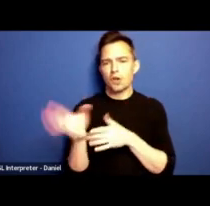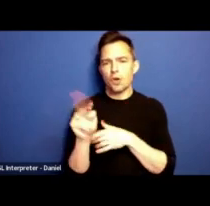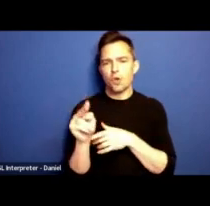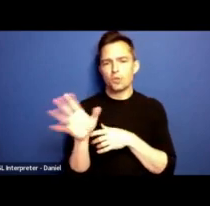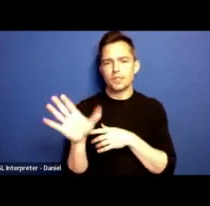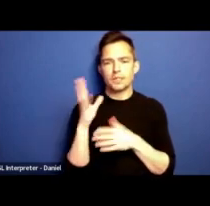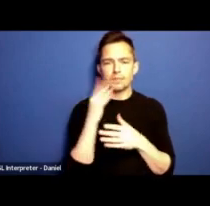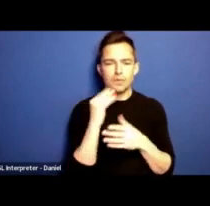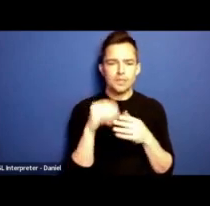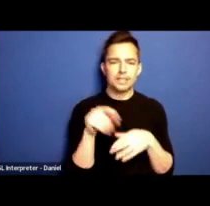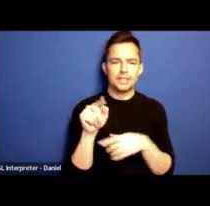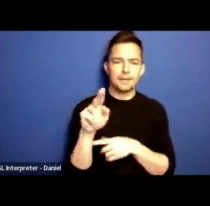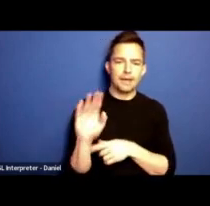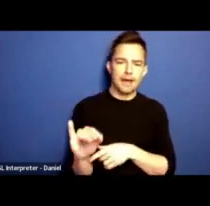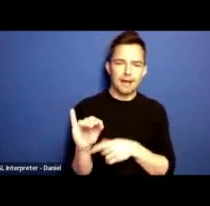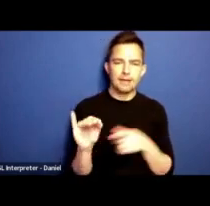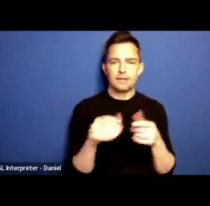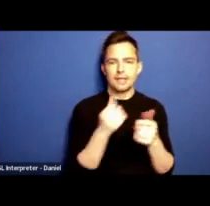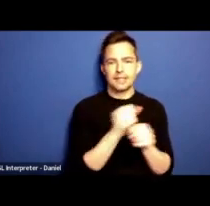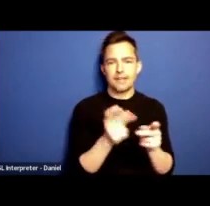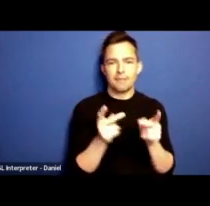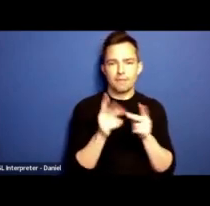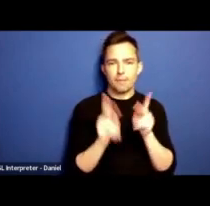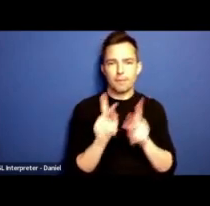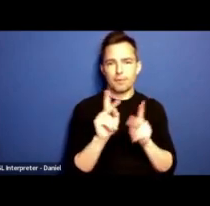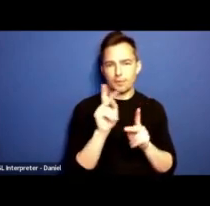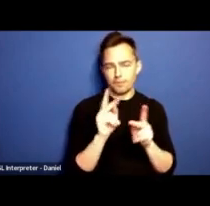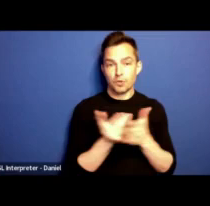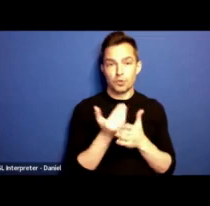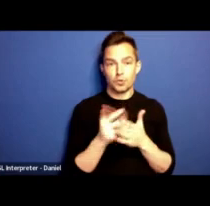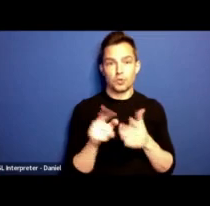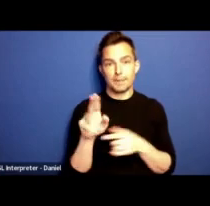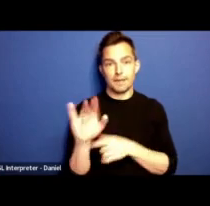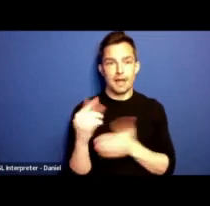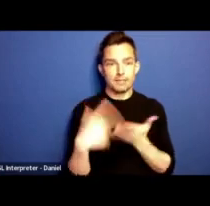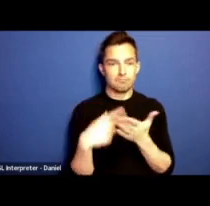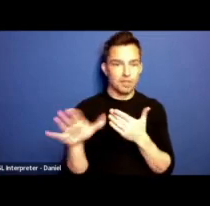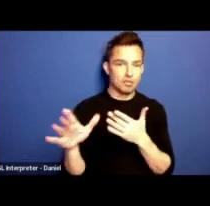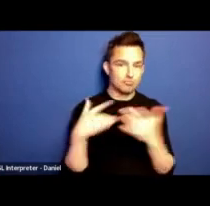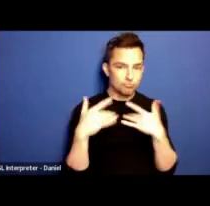their TBI, provide a safe space for people new to TBI, talk about their fears and concerns and support them to get into